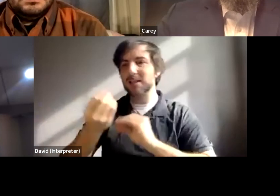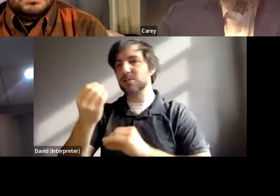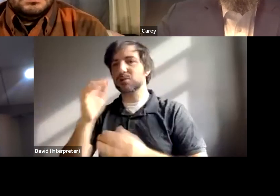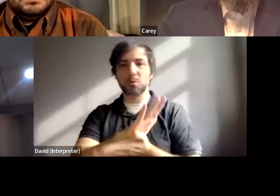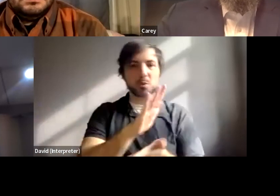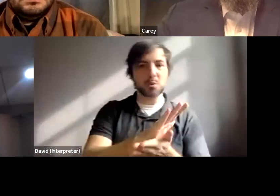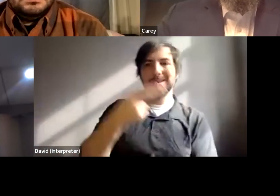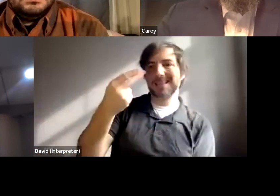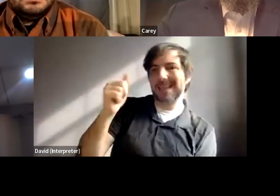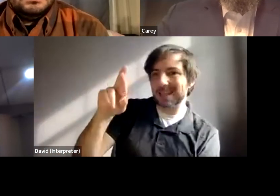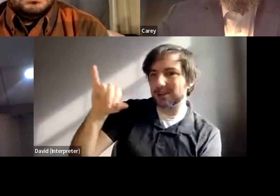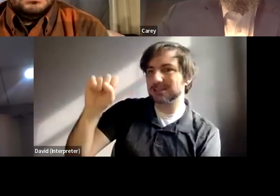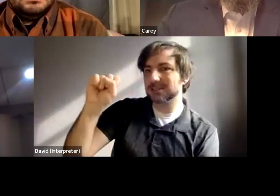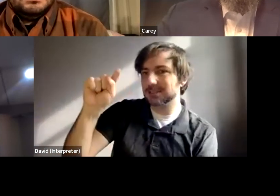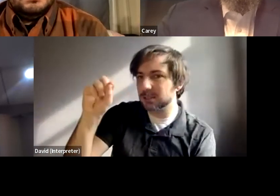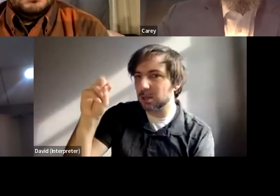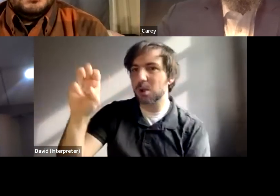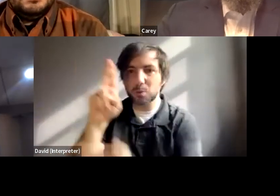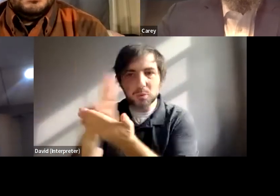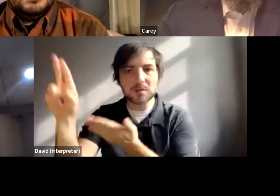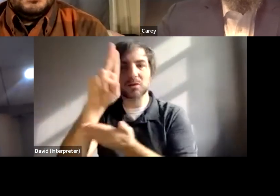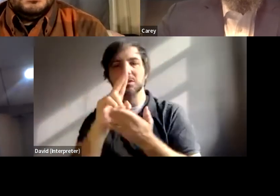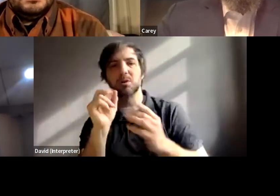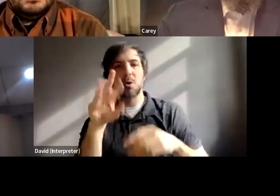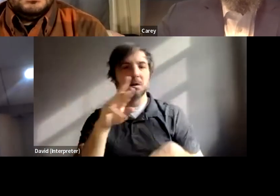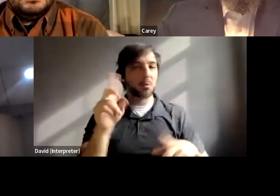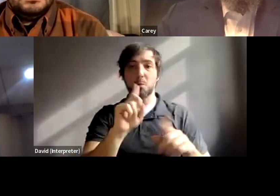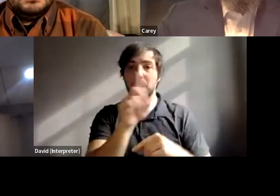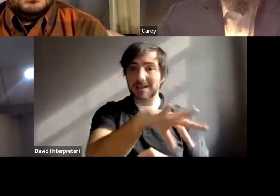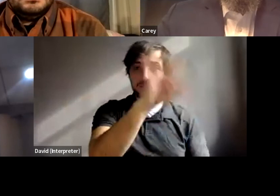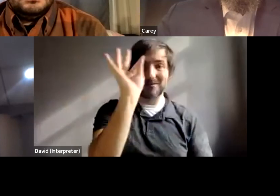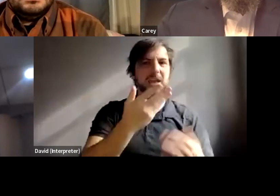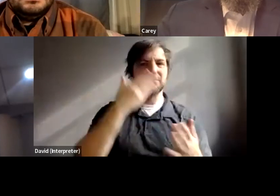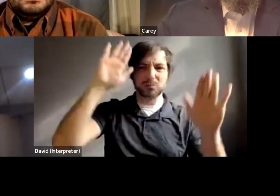area, places we find great diverse talent. From a front office